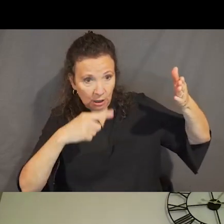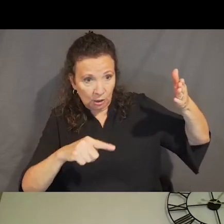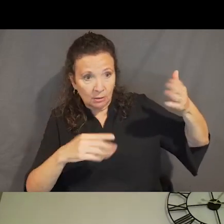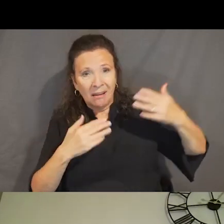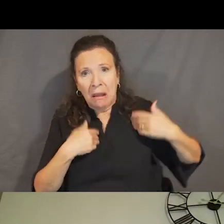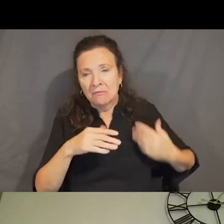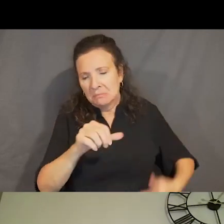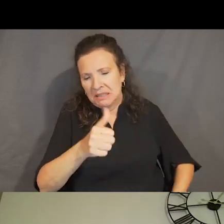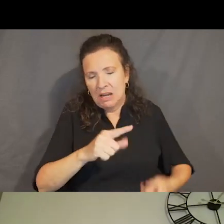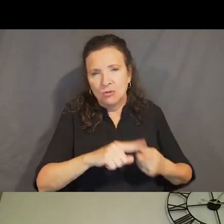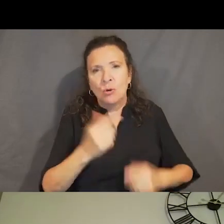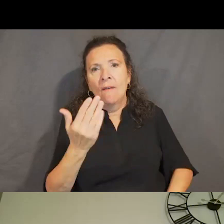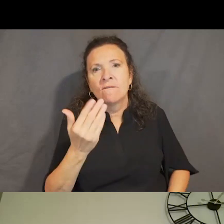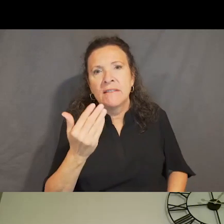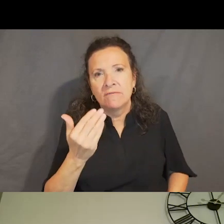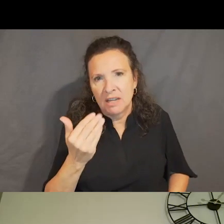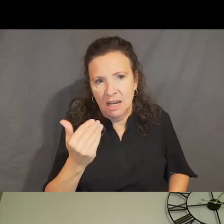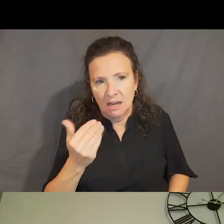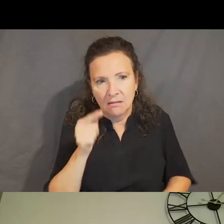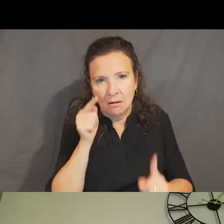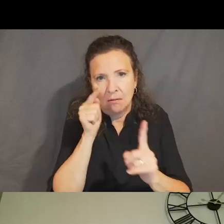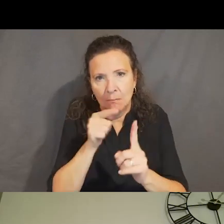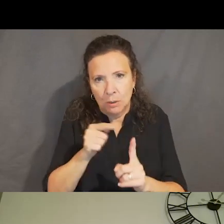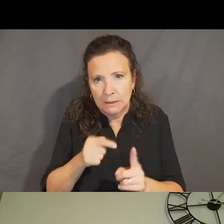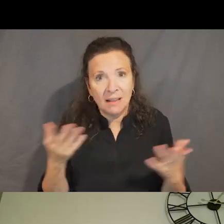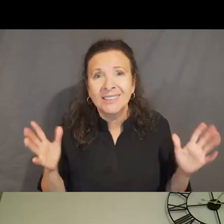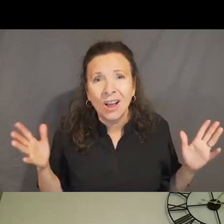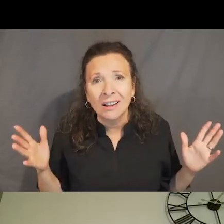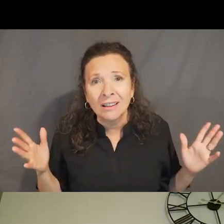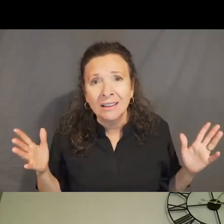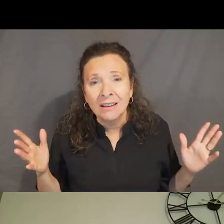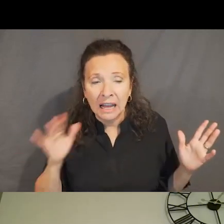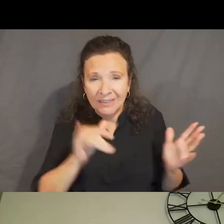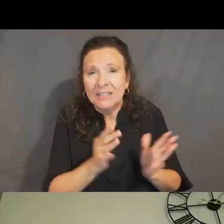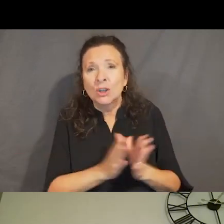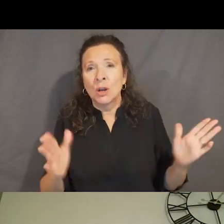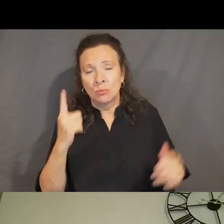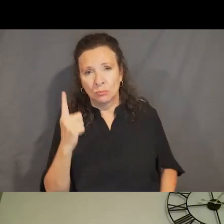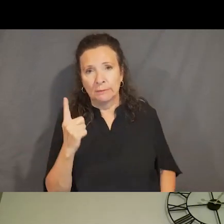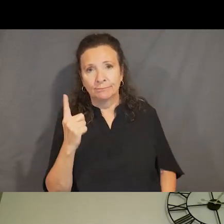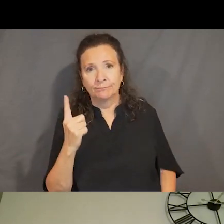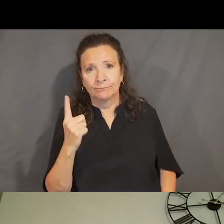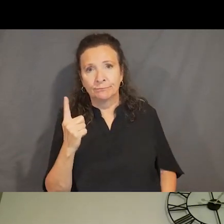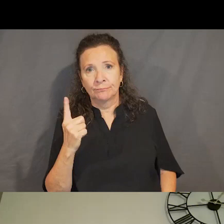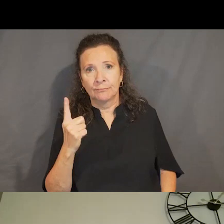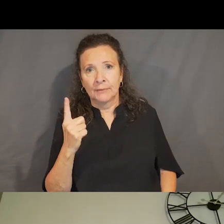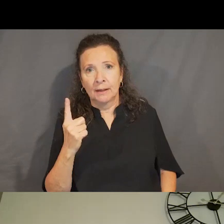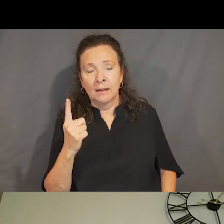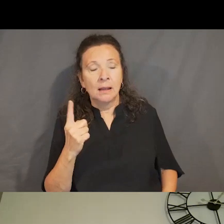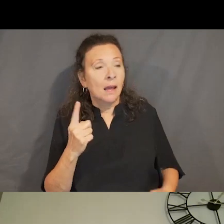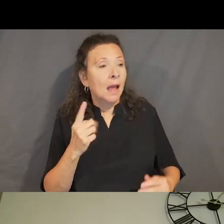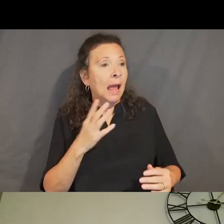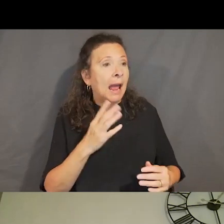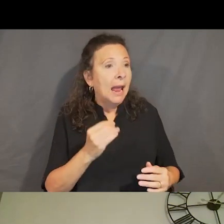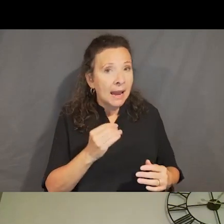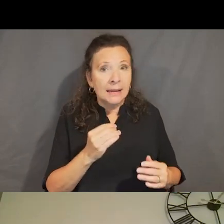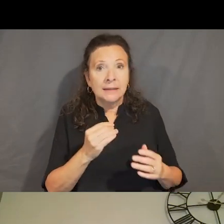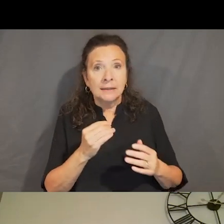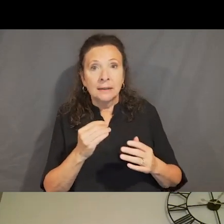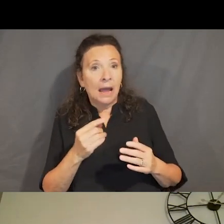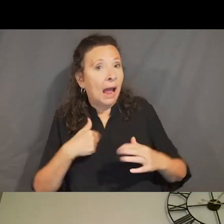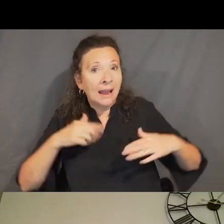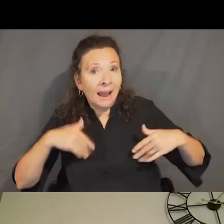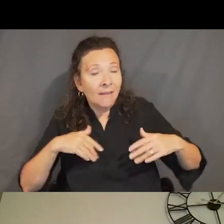checklists I've come across, and I've yet to see one that actually covers planning on process. So,